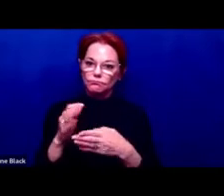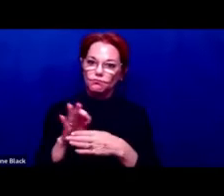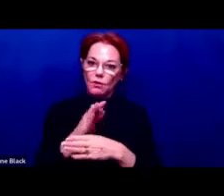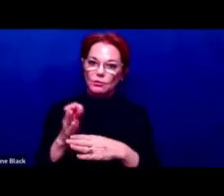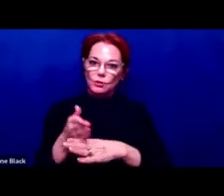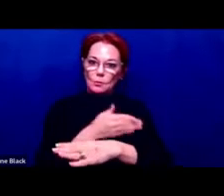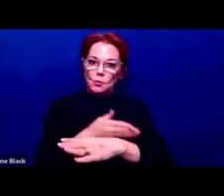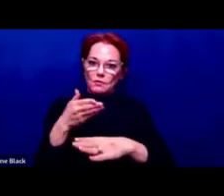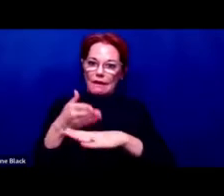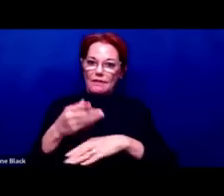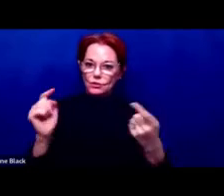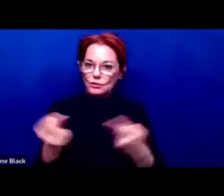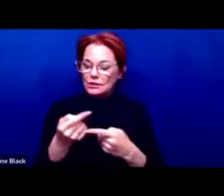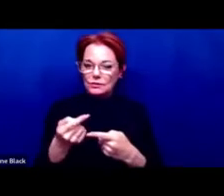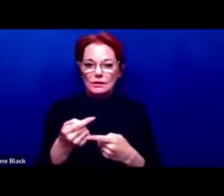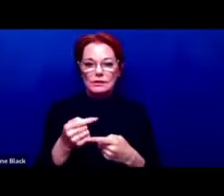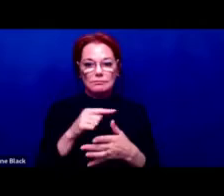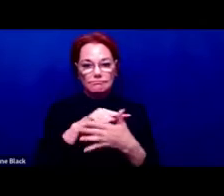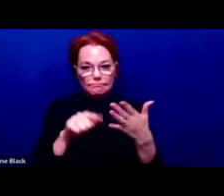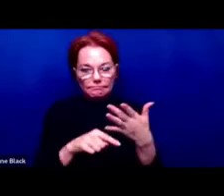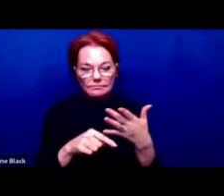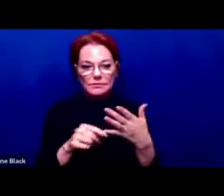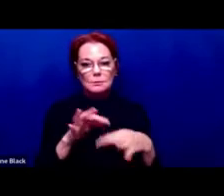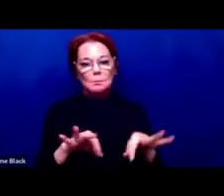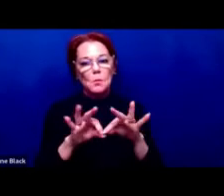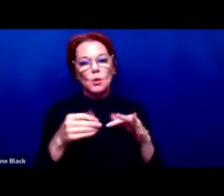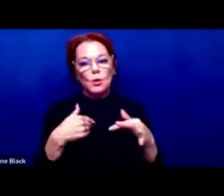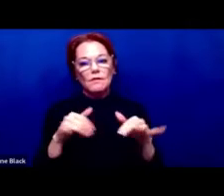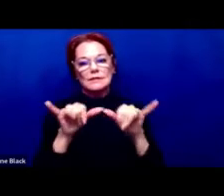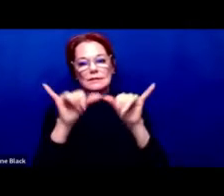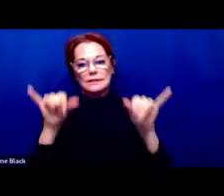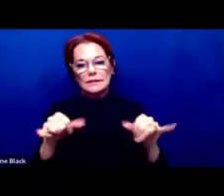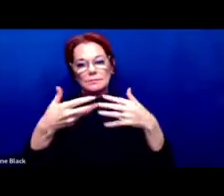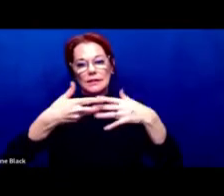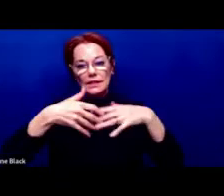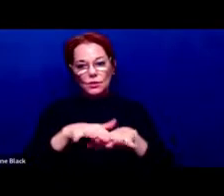just having a system that's integrated, right being able to communicate the communication